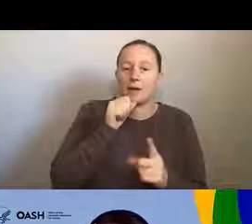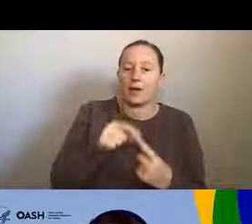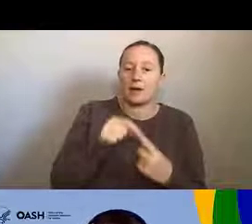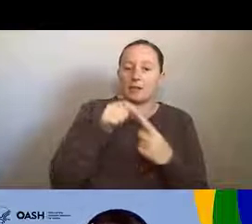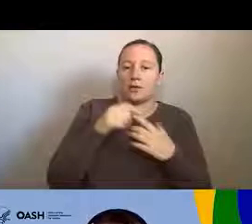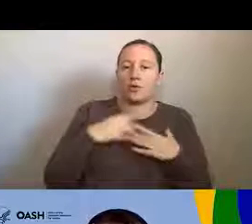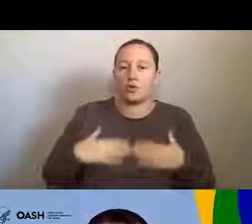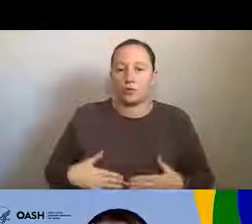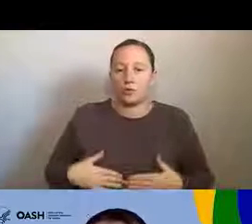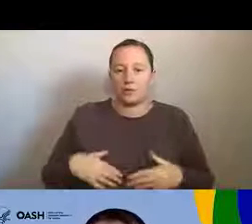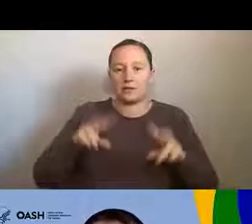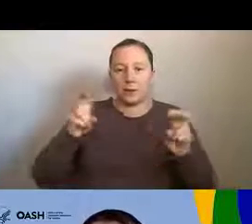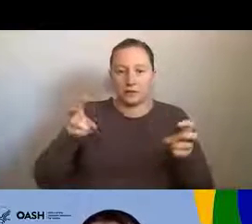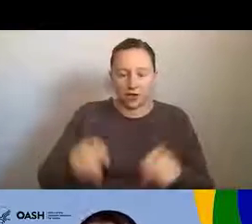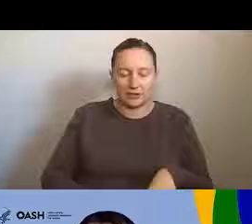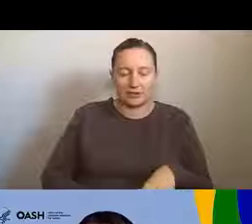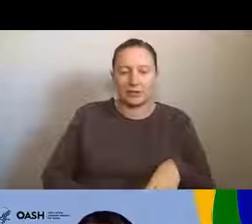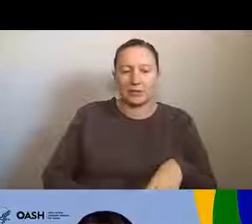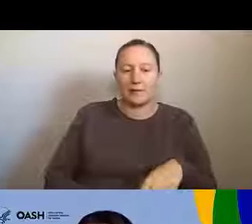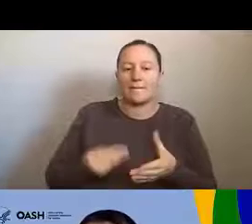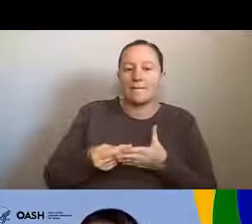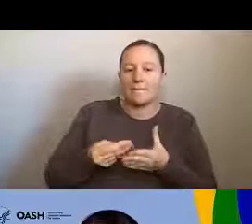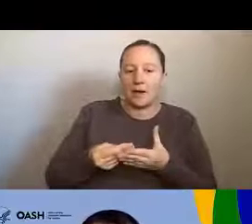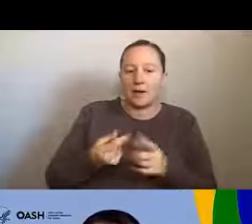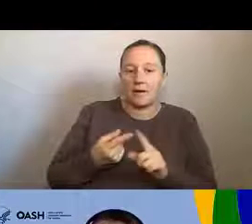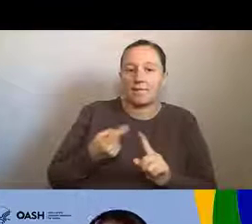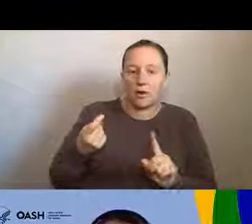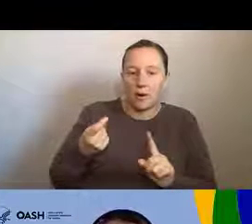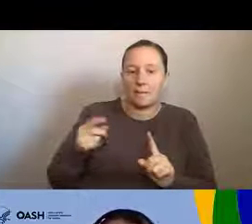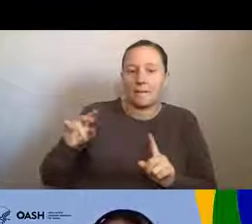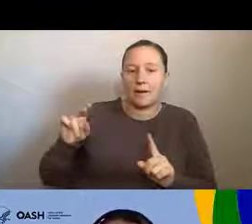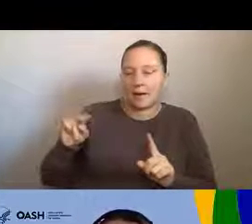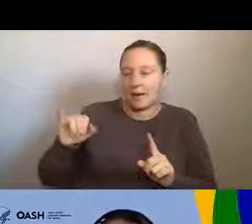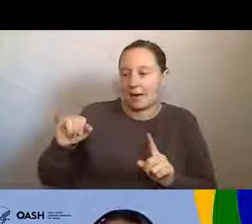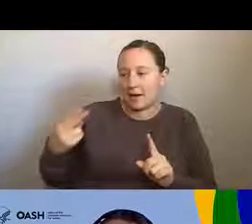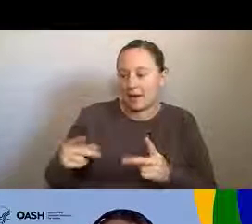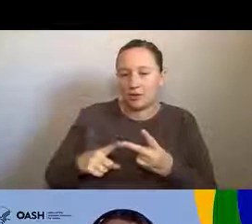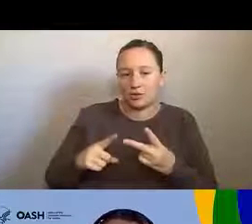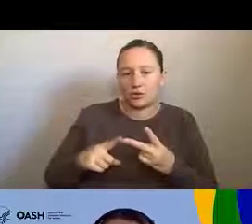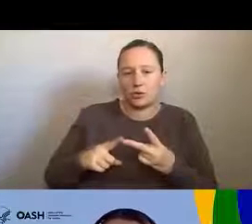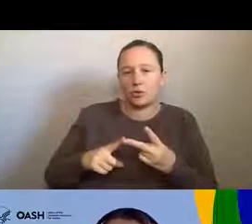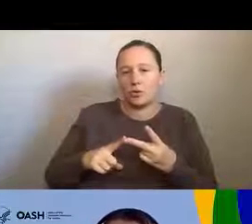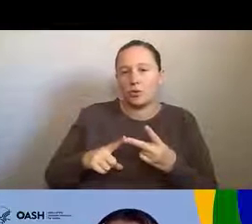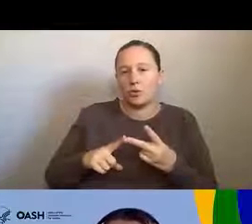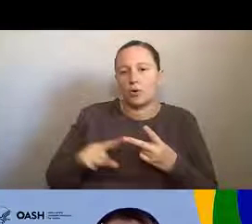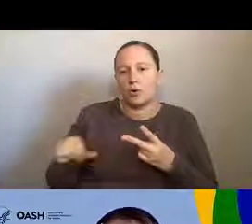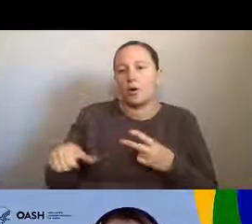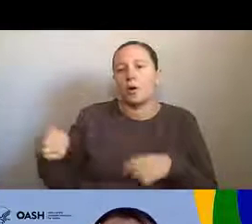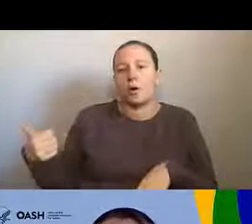research that is funded by NIH or another common rule department or agency.